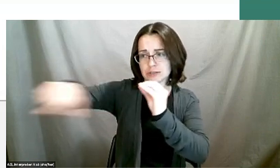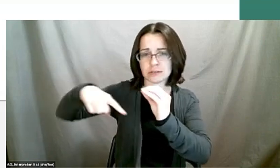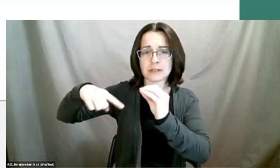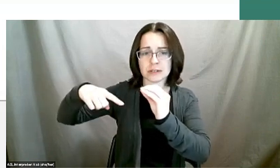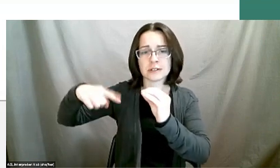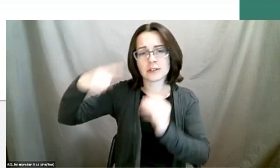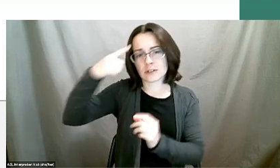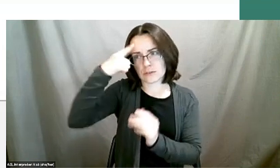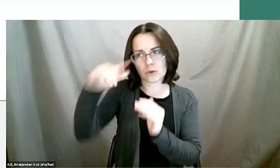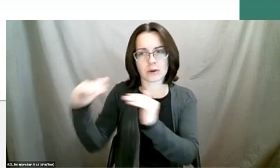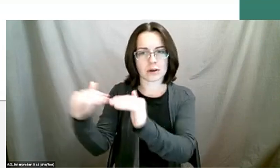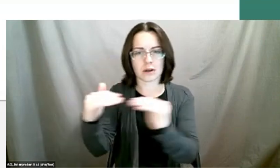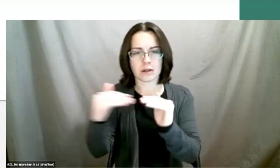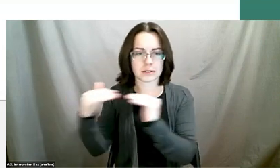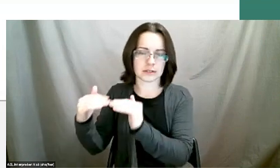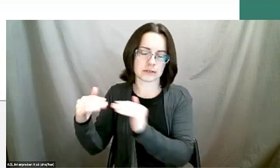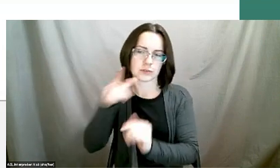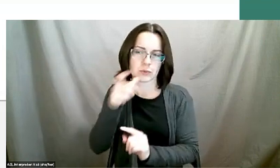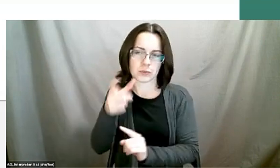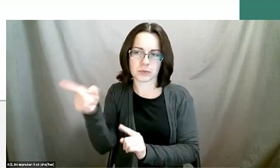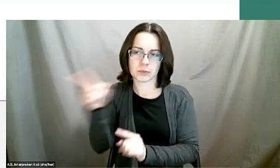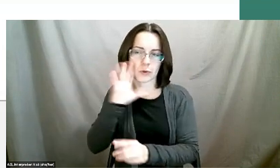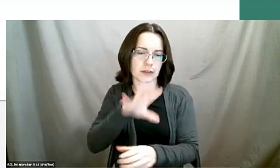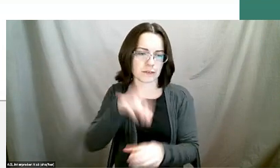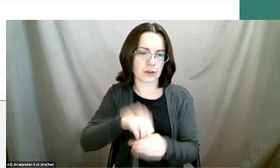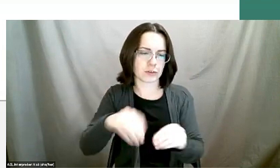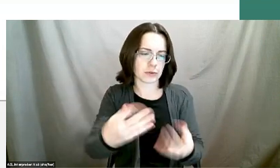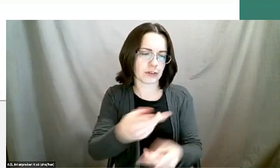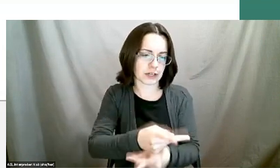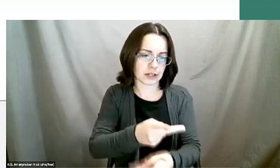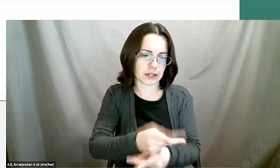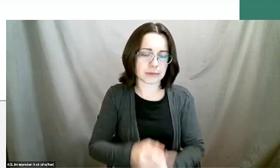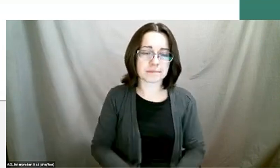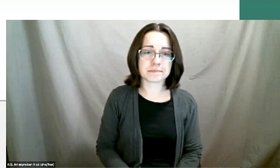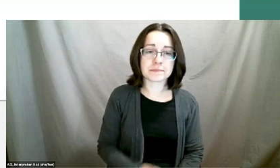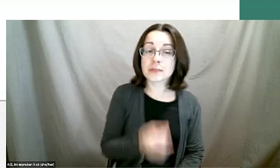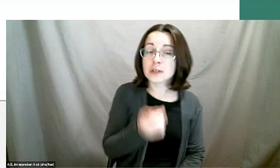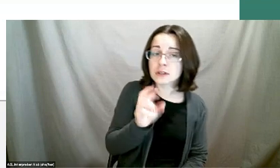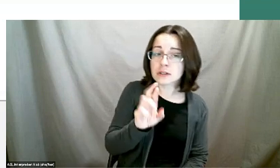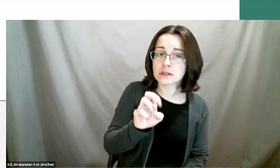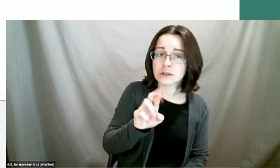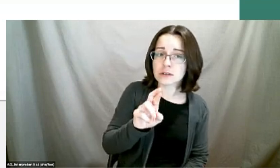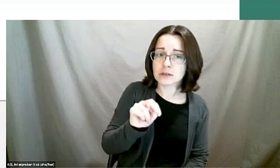who will be involved. Thank you. And Dr. Ernst? Yeah.